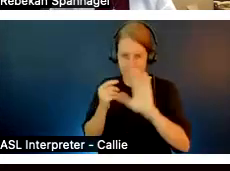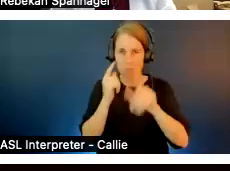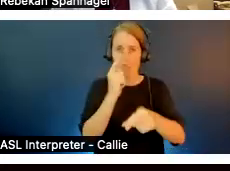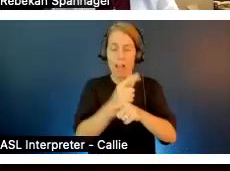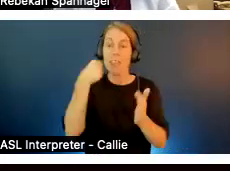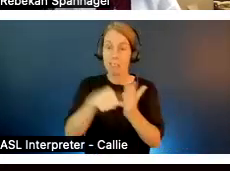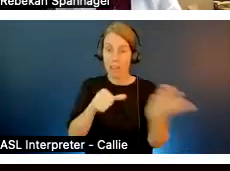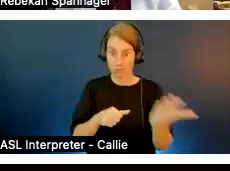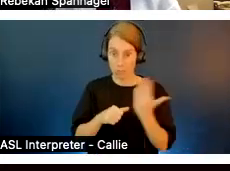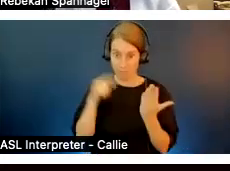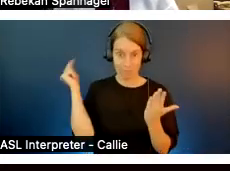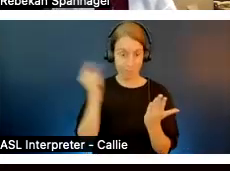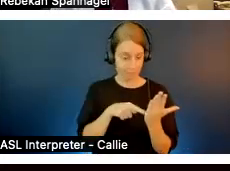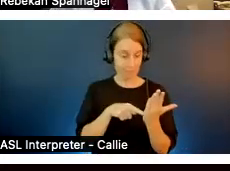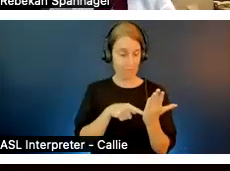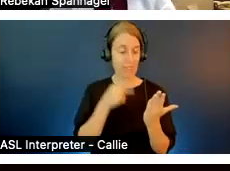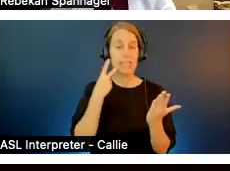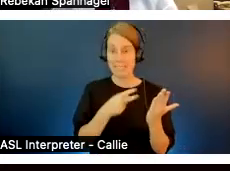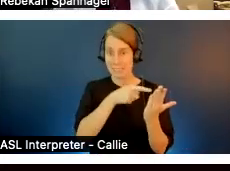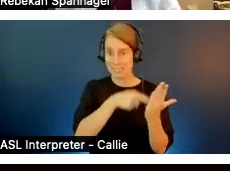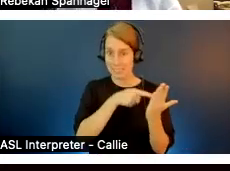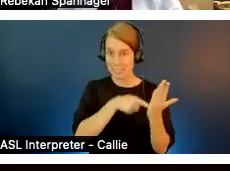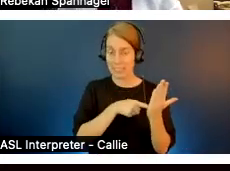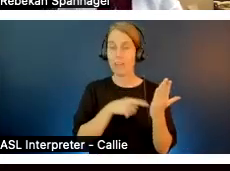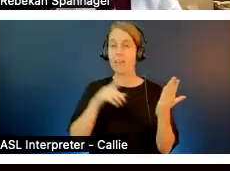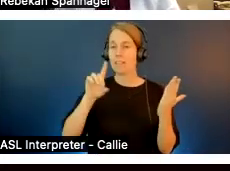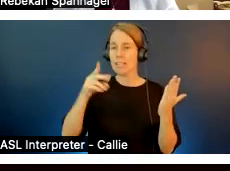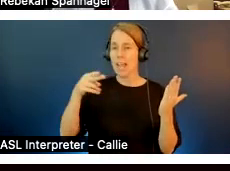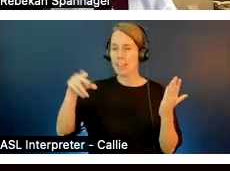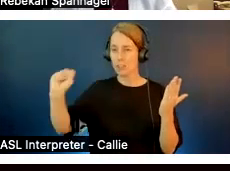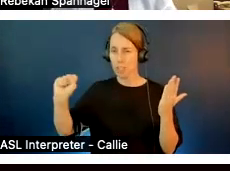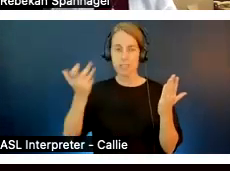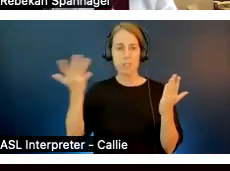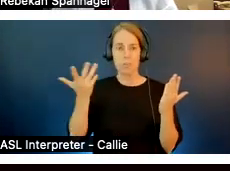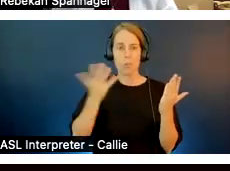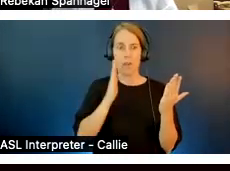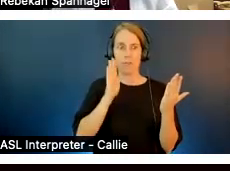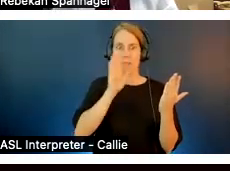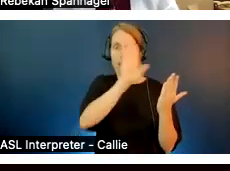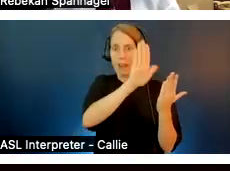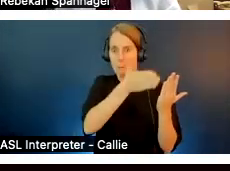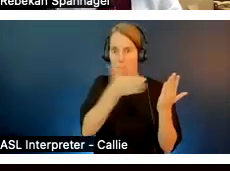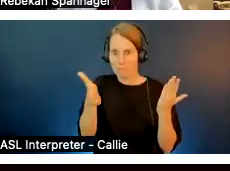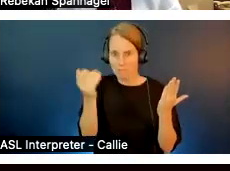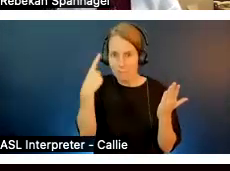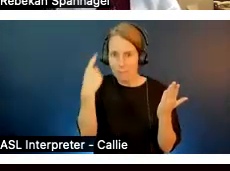information about what the agency intends to do so it should say for example if they intend to